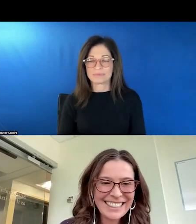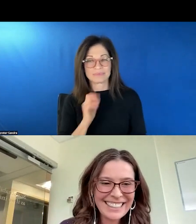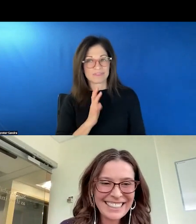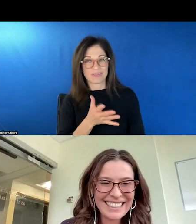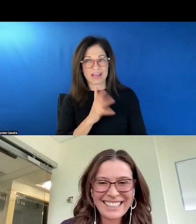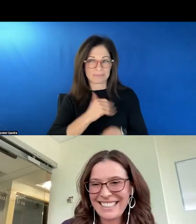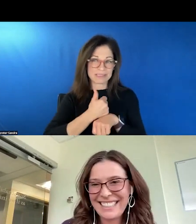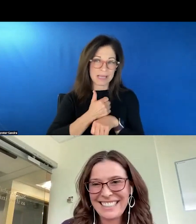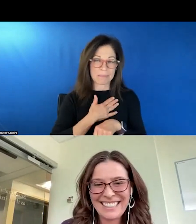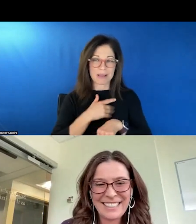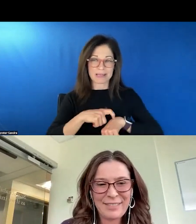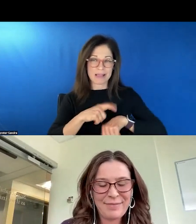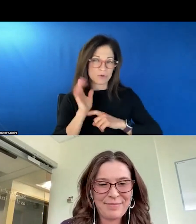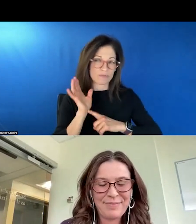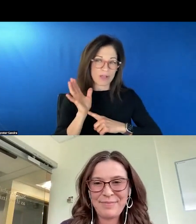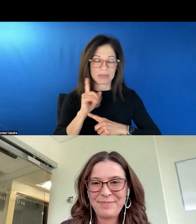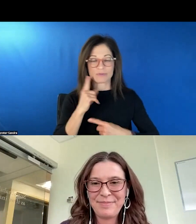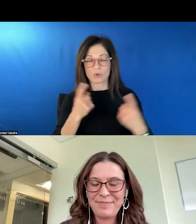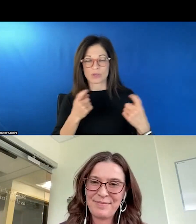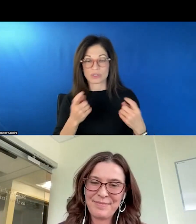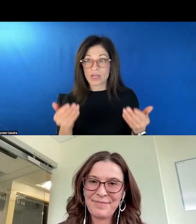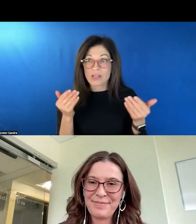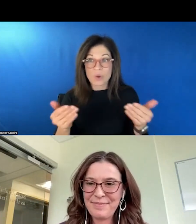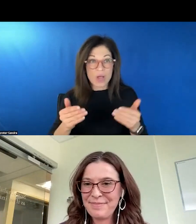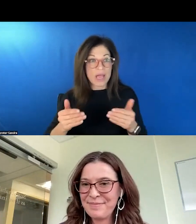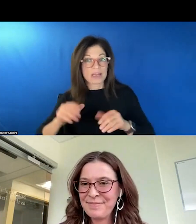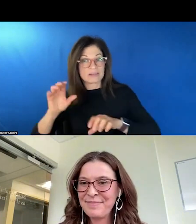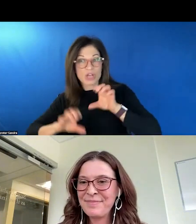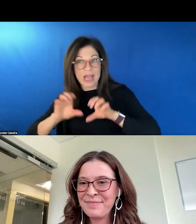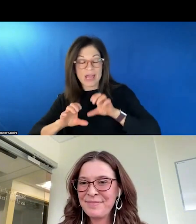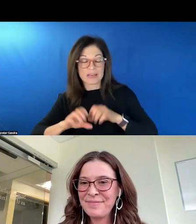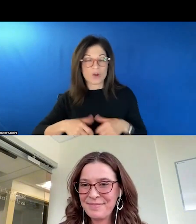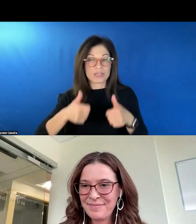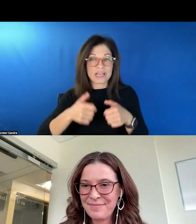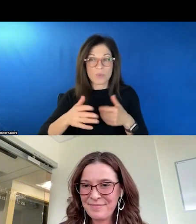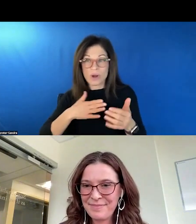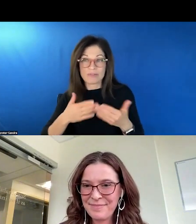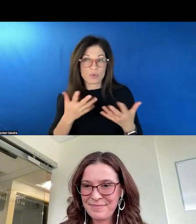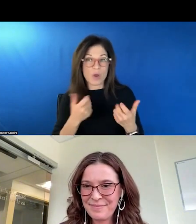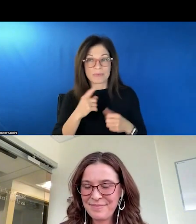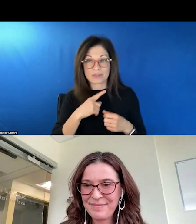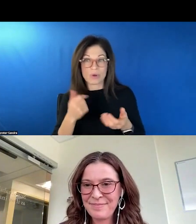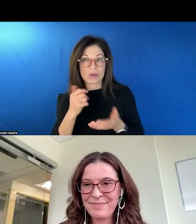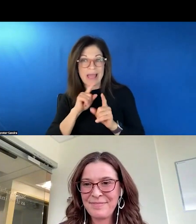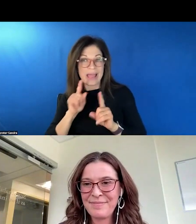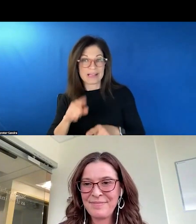MINUTES. I AM GOING TO START WITH YOU,